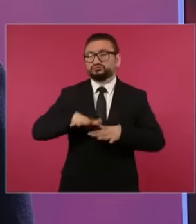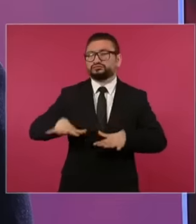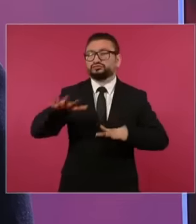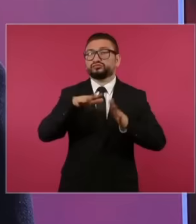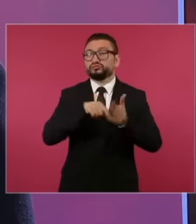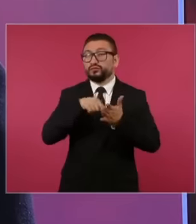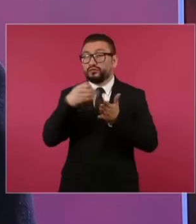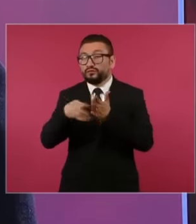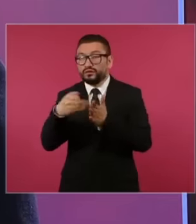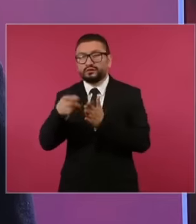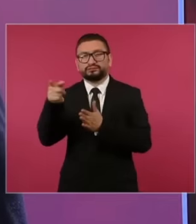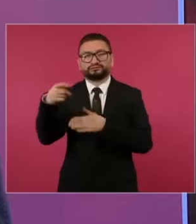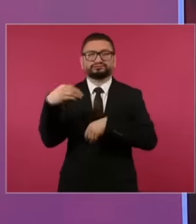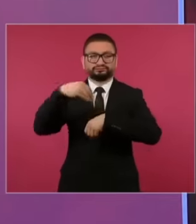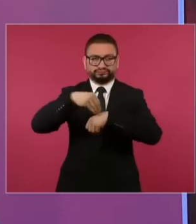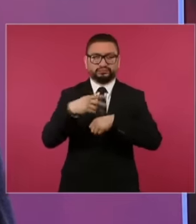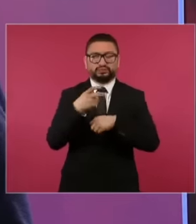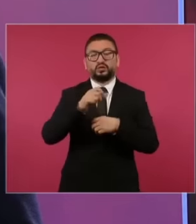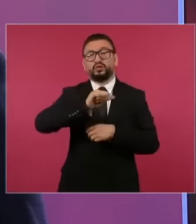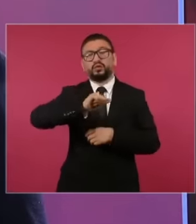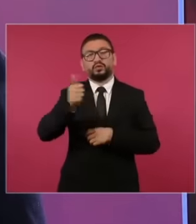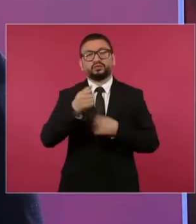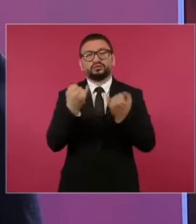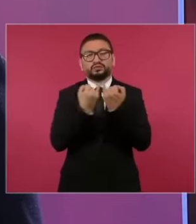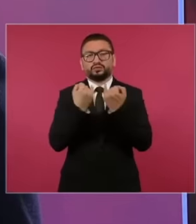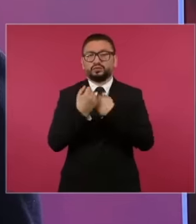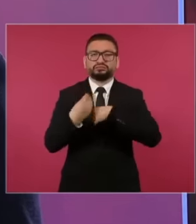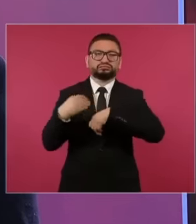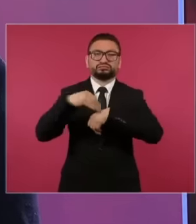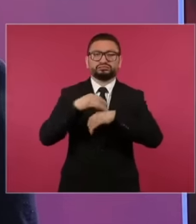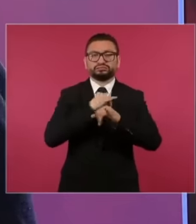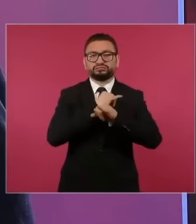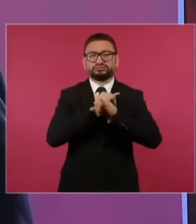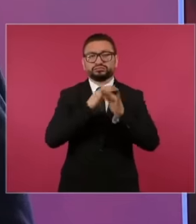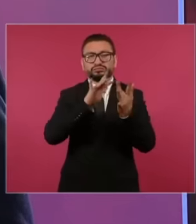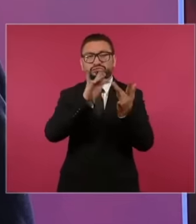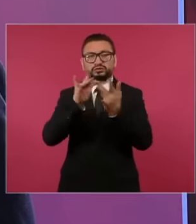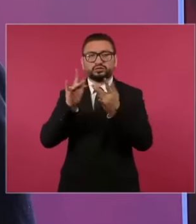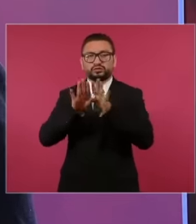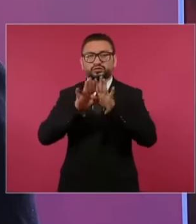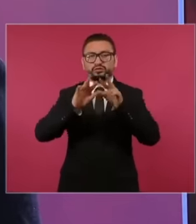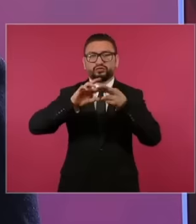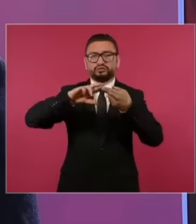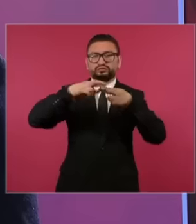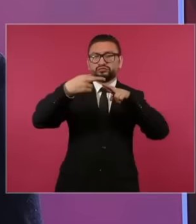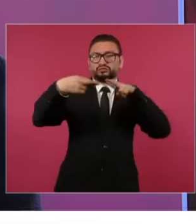Another deployment that is essential for connectivity is fiber optics. This